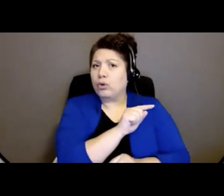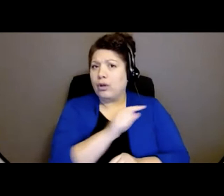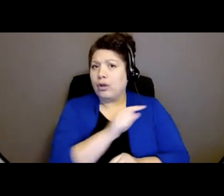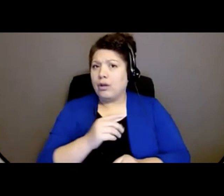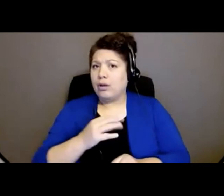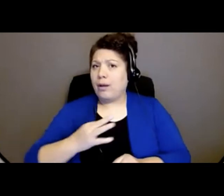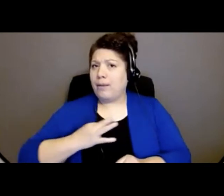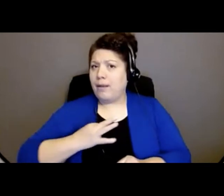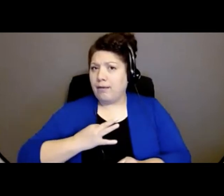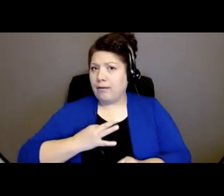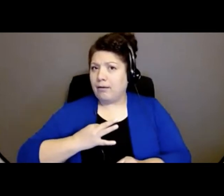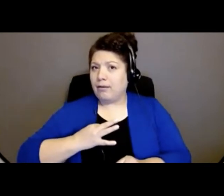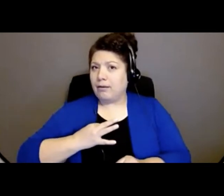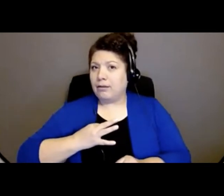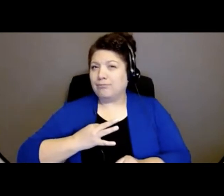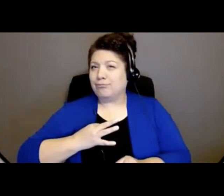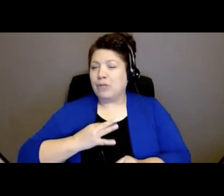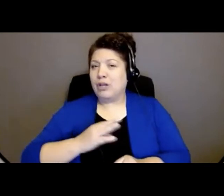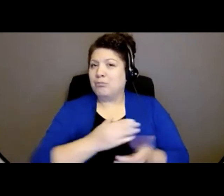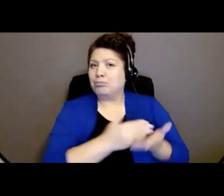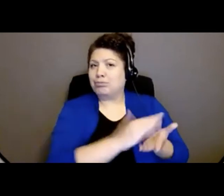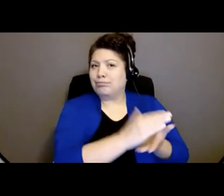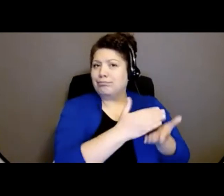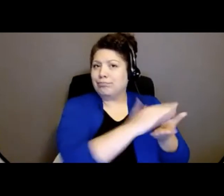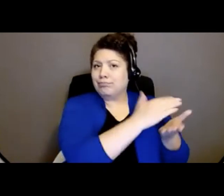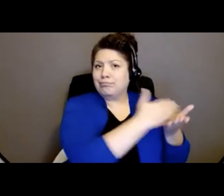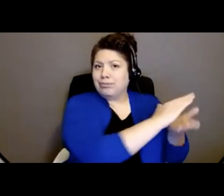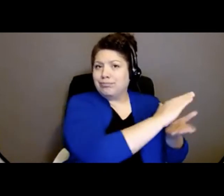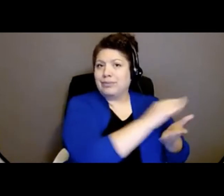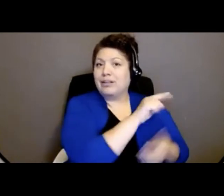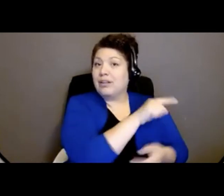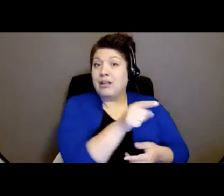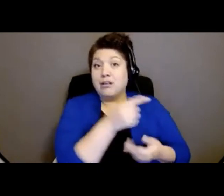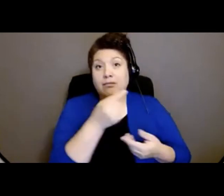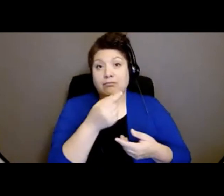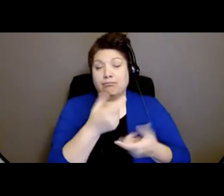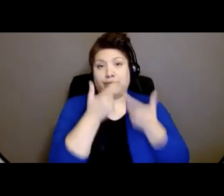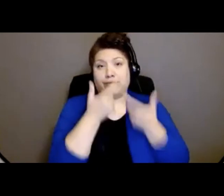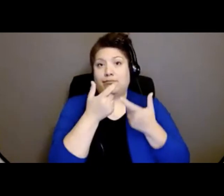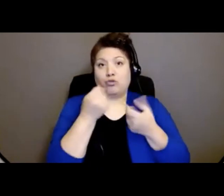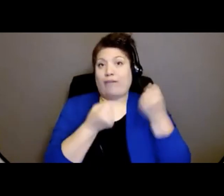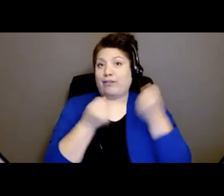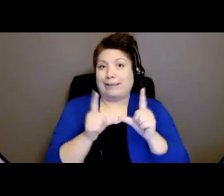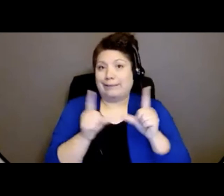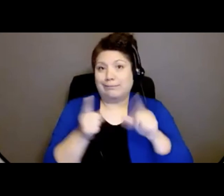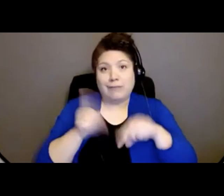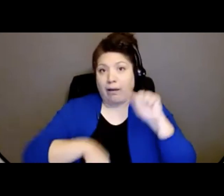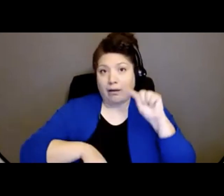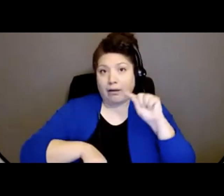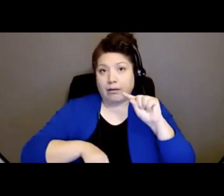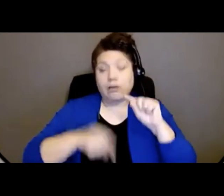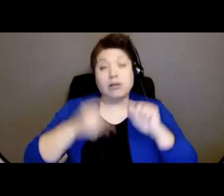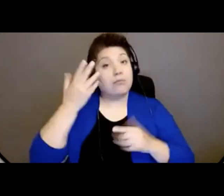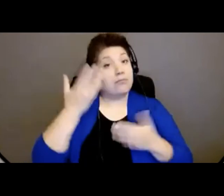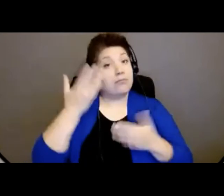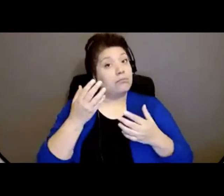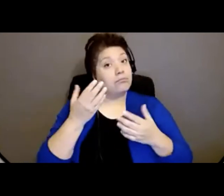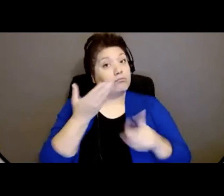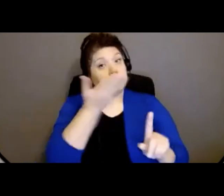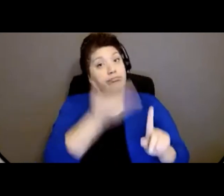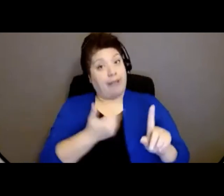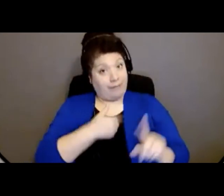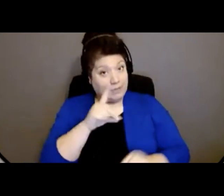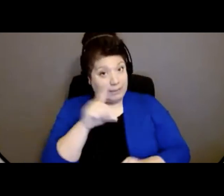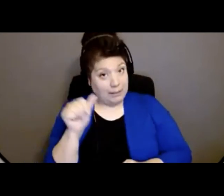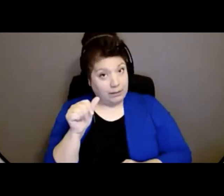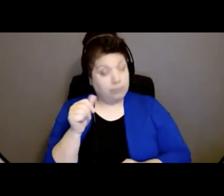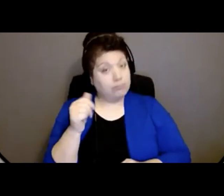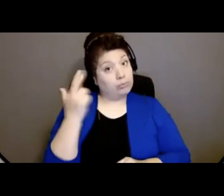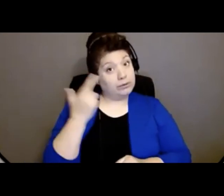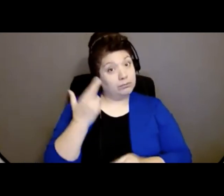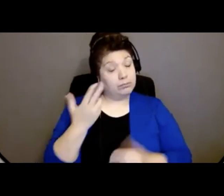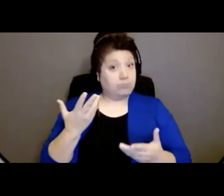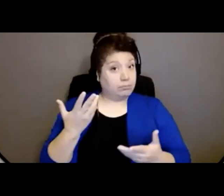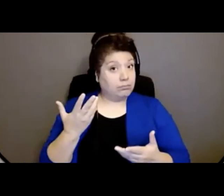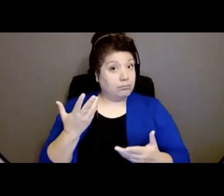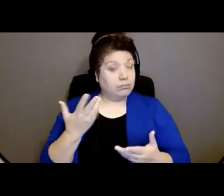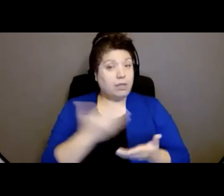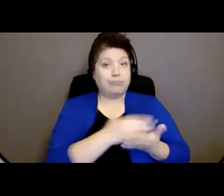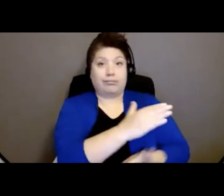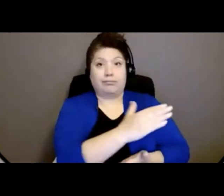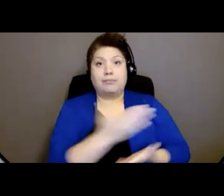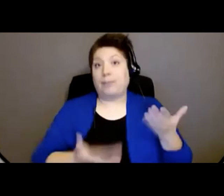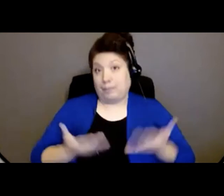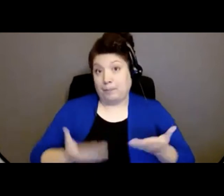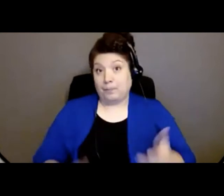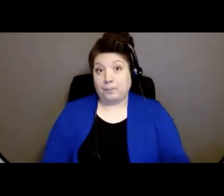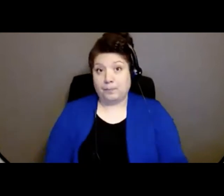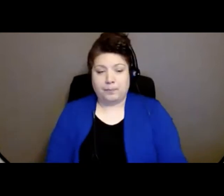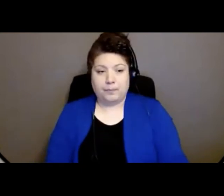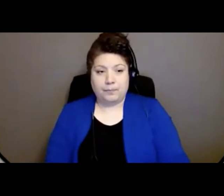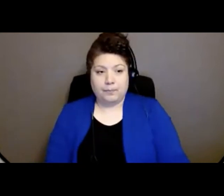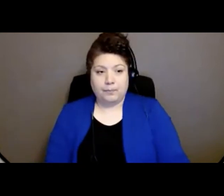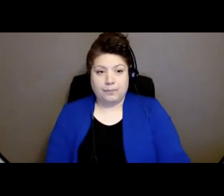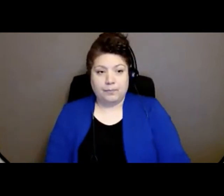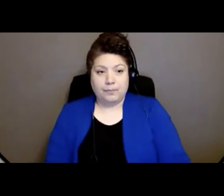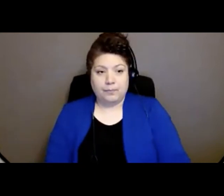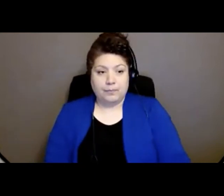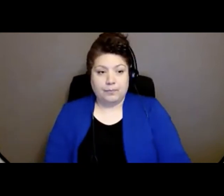IMPACTING PERSONS WHO MAY NOT BE ABLE TO GET A DRIVER'S LICENCE BECAUSE OF THEIR DISABILITY.